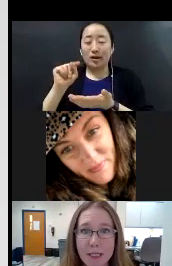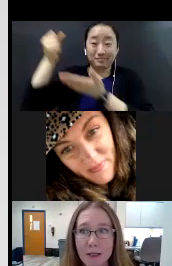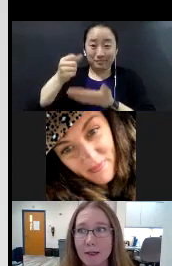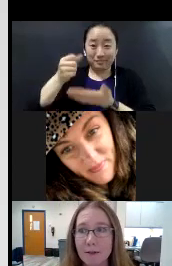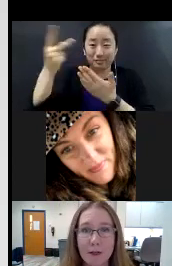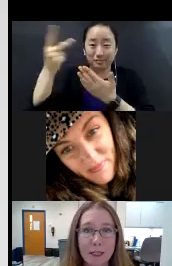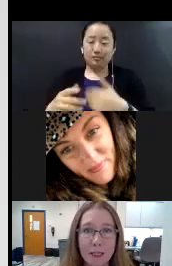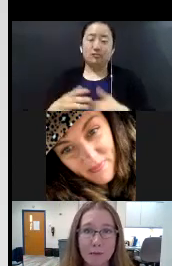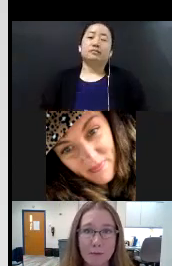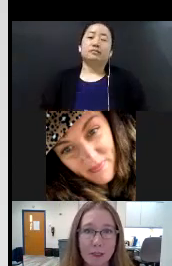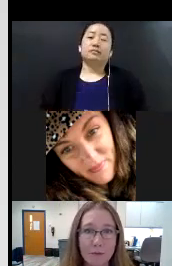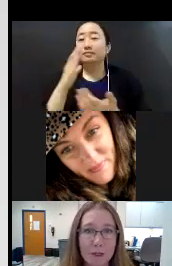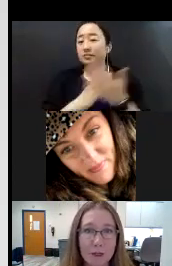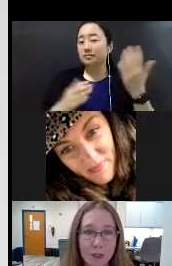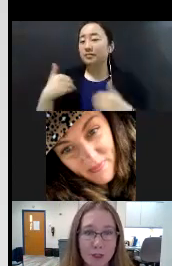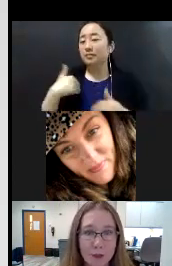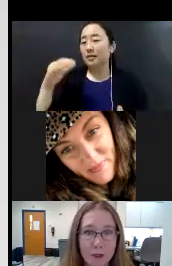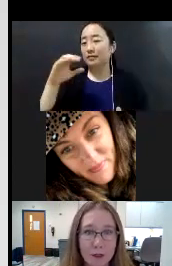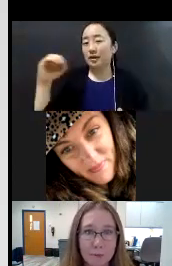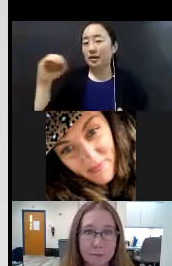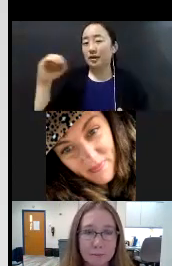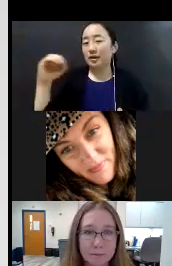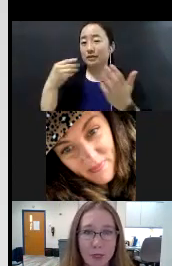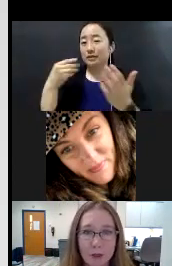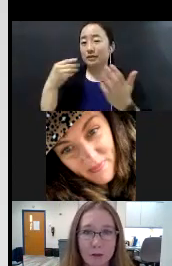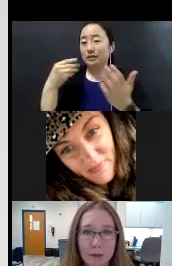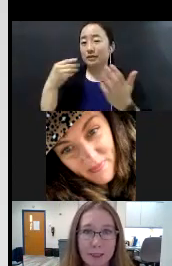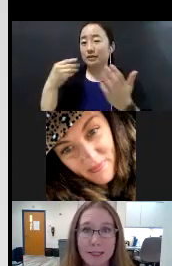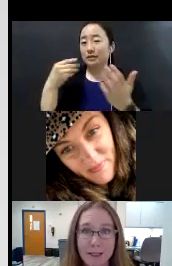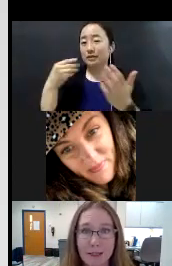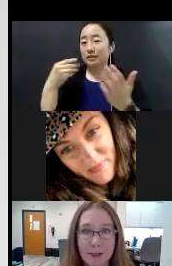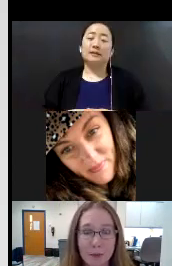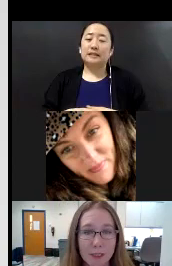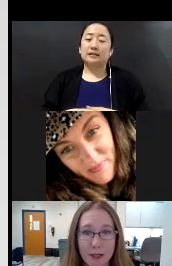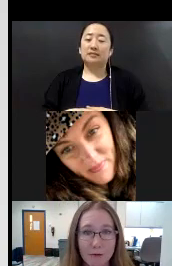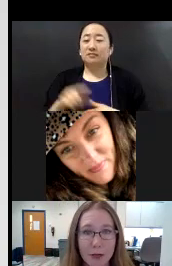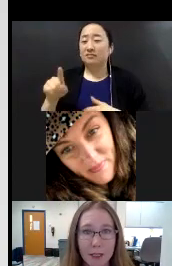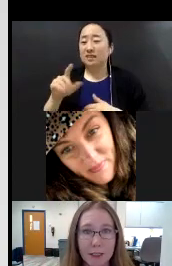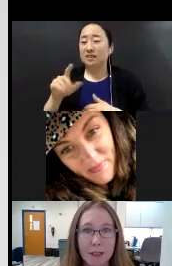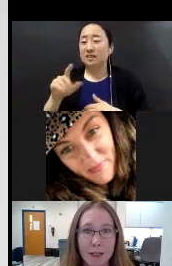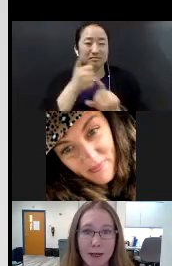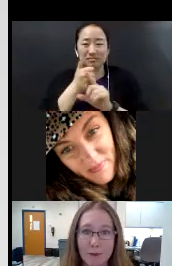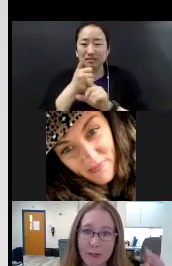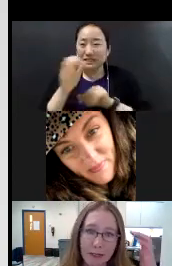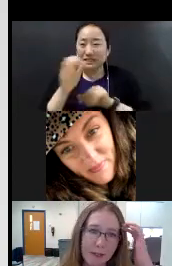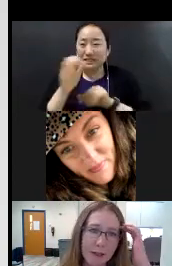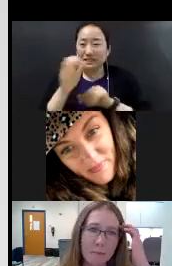FROM OUR CITIZENS THAT PUT TOGETHER A FUND AND HAVE THINGS.